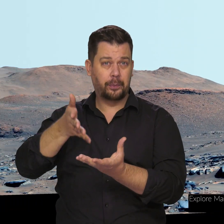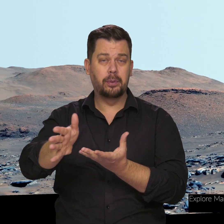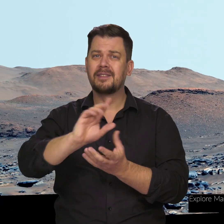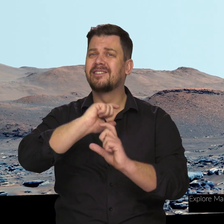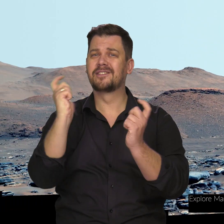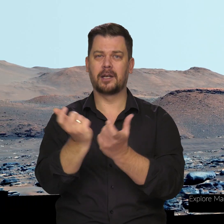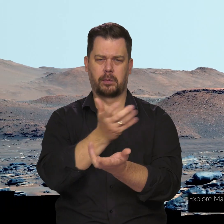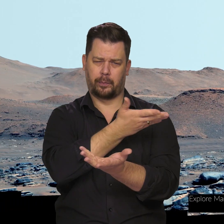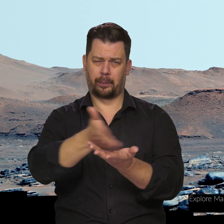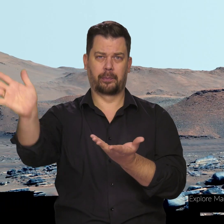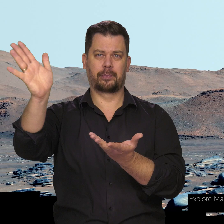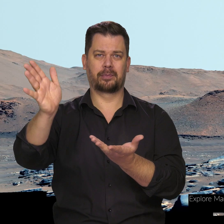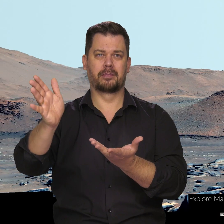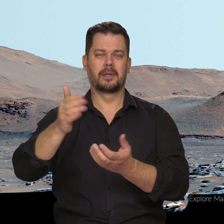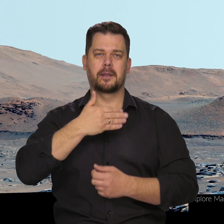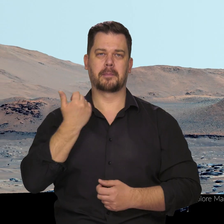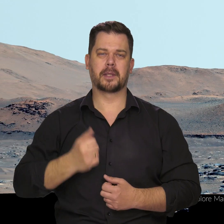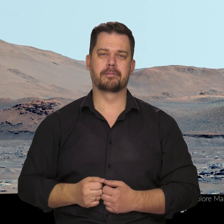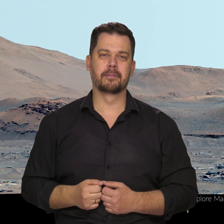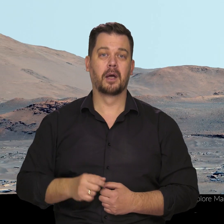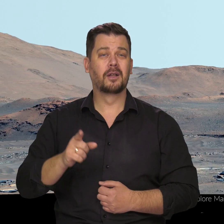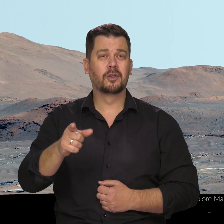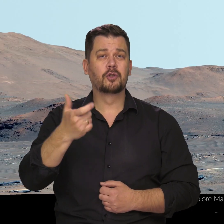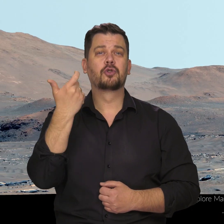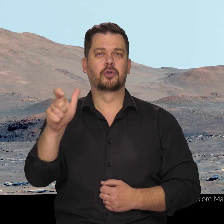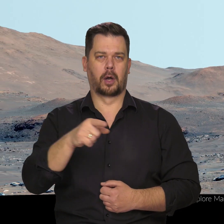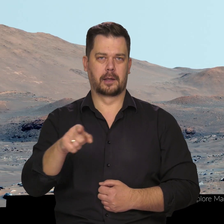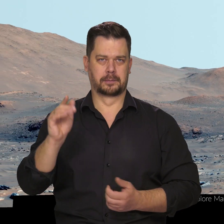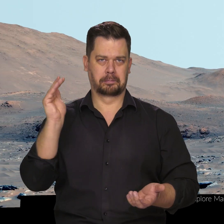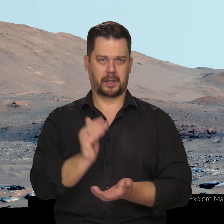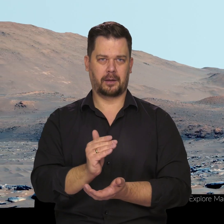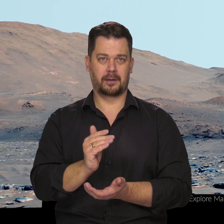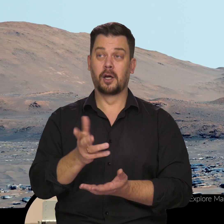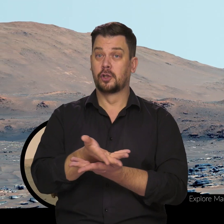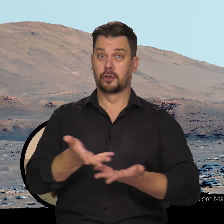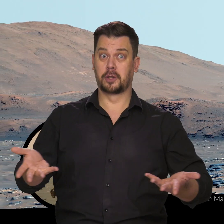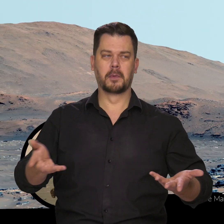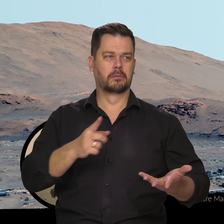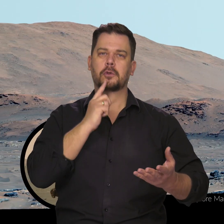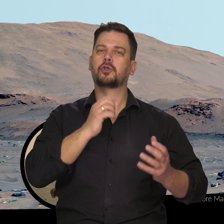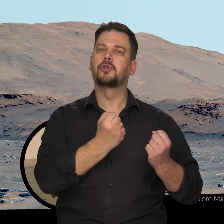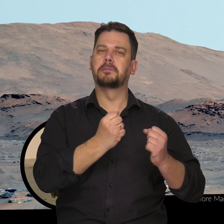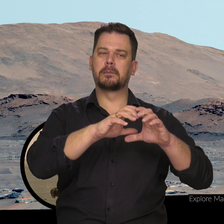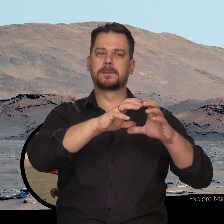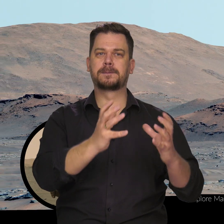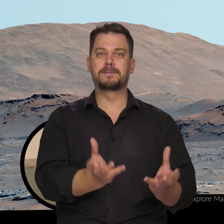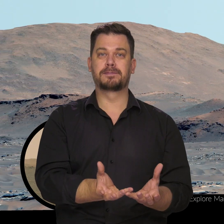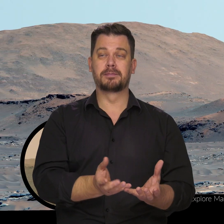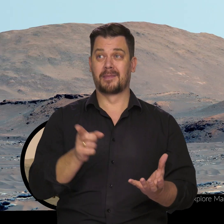The solar wind simply strips away Mars' atmosphere. It's over a hundred times thinner than Earth's atmosphere